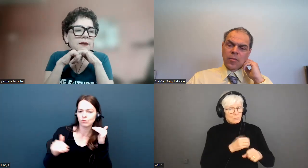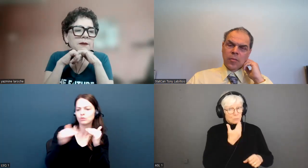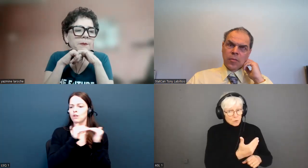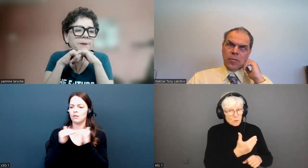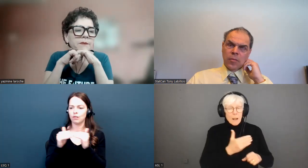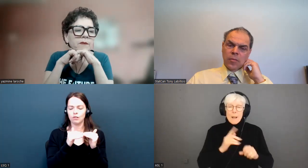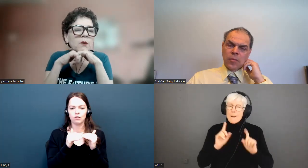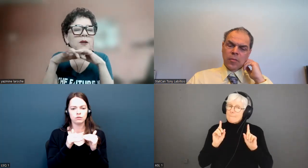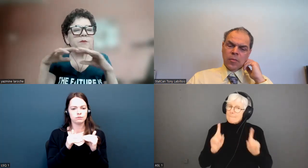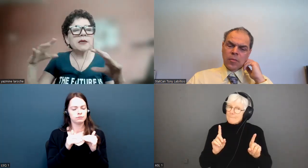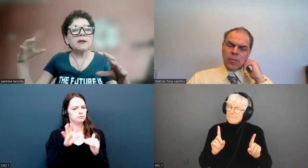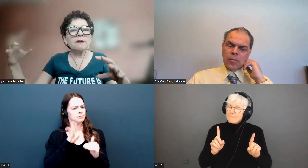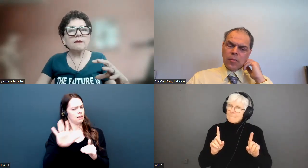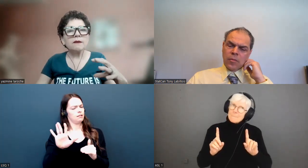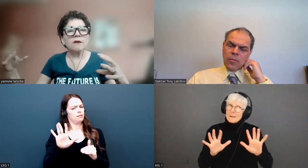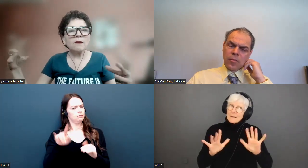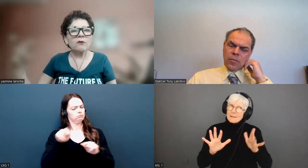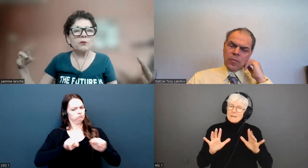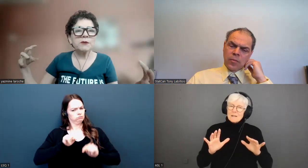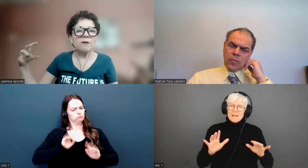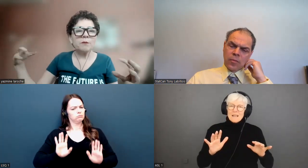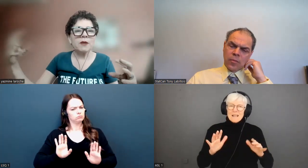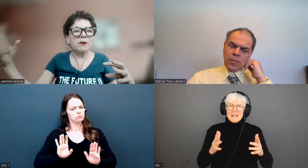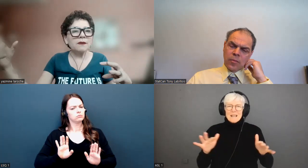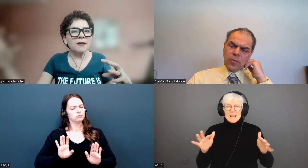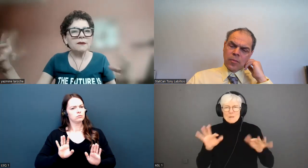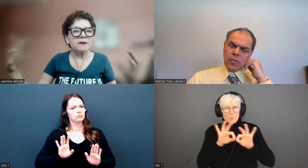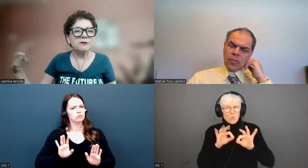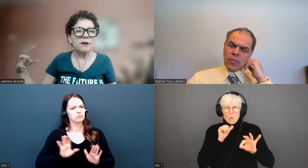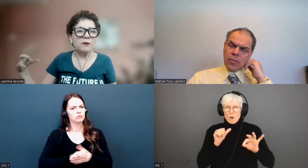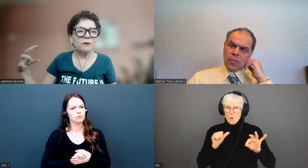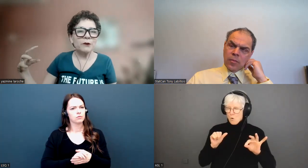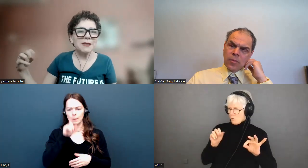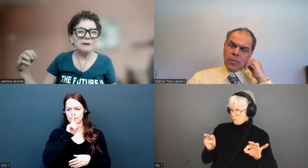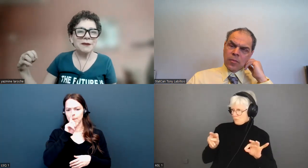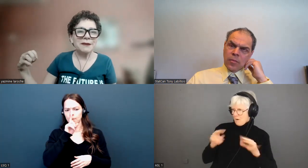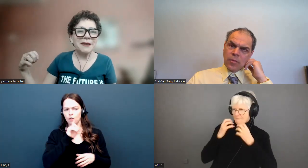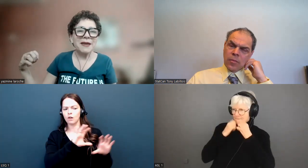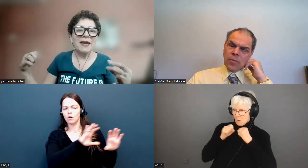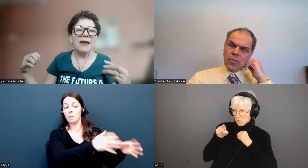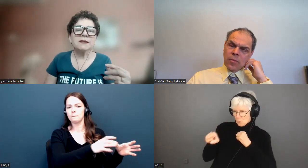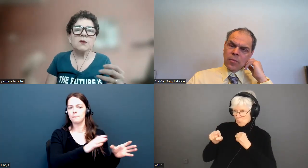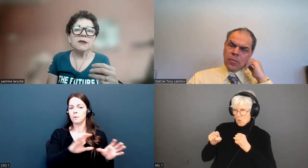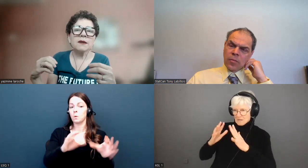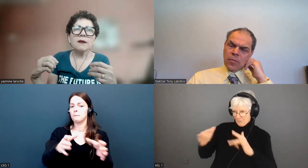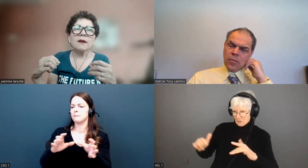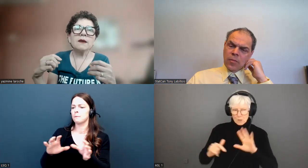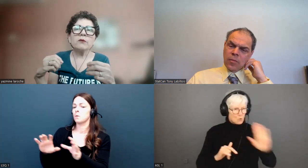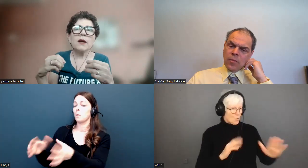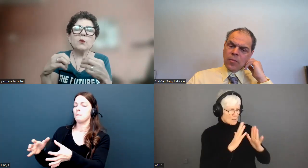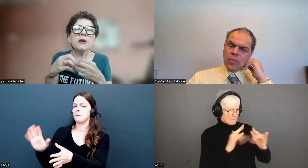um we're not kidding groups of people against each other for attention and so I think working